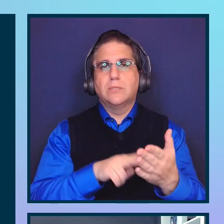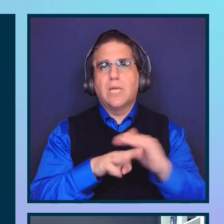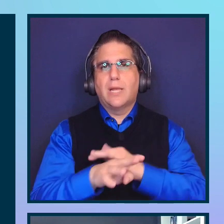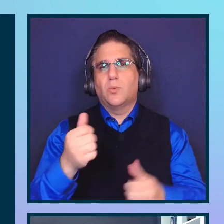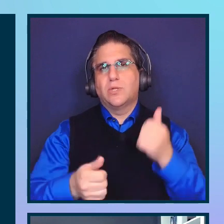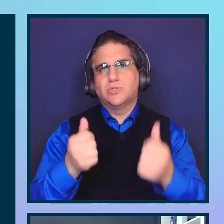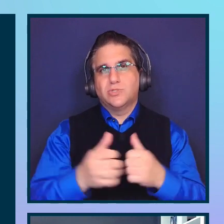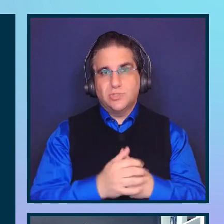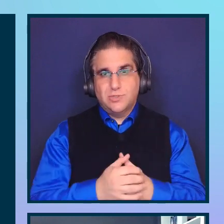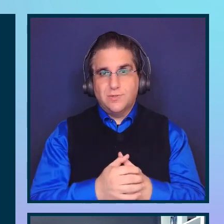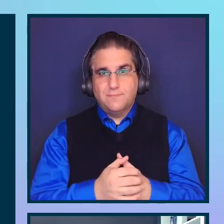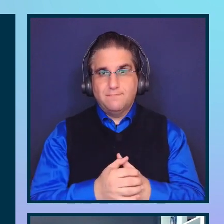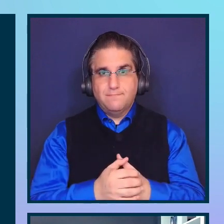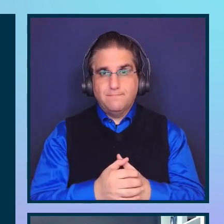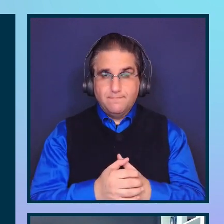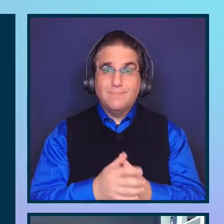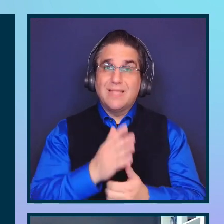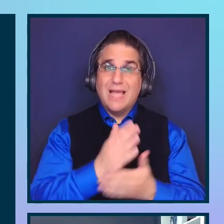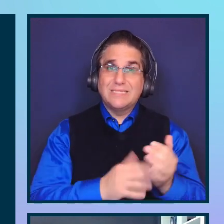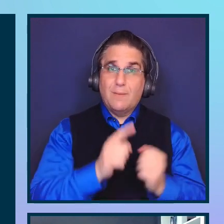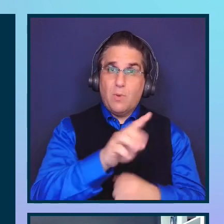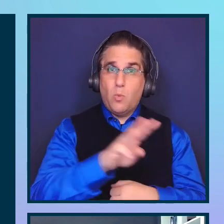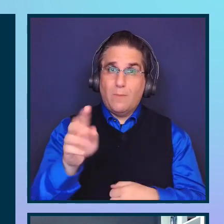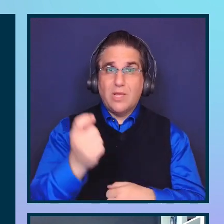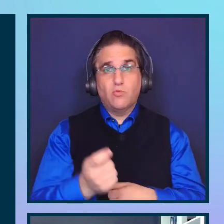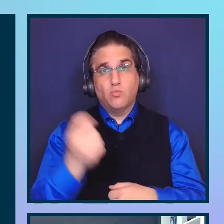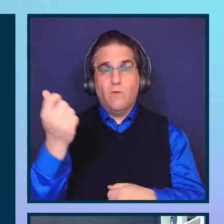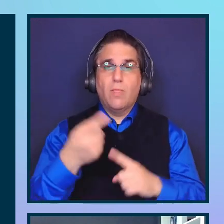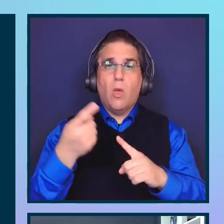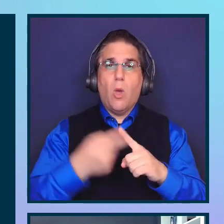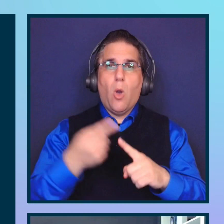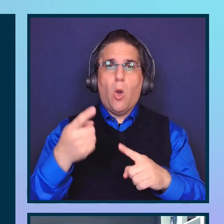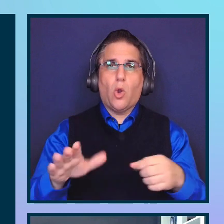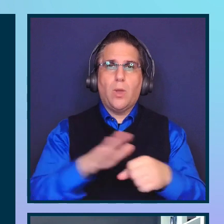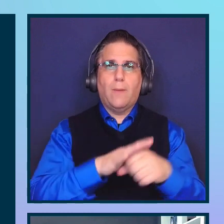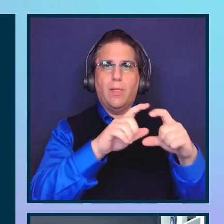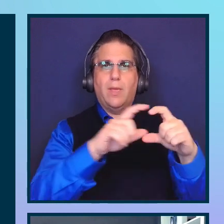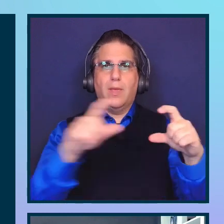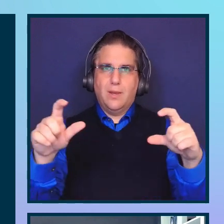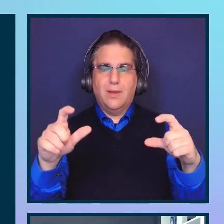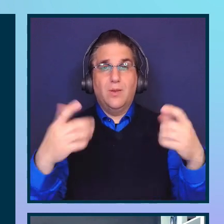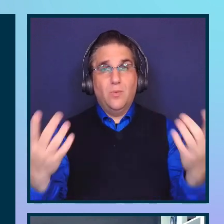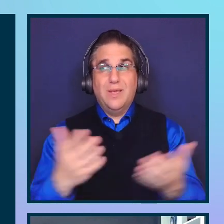Some websites decide to remove the auto complete from this forms, which actually makes it really hard for certain users,